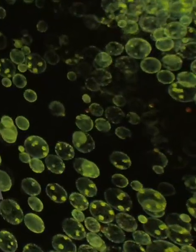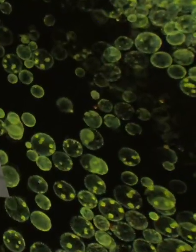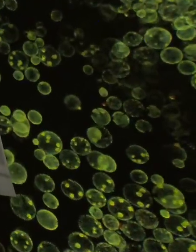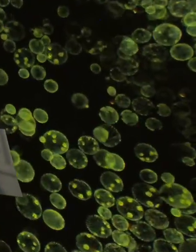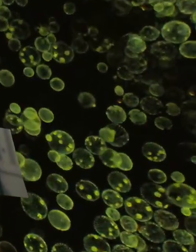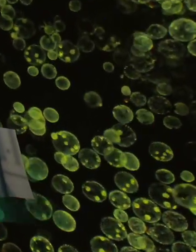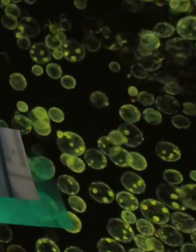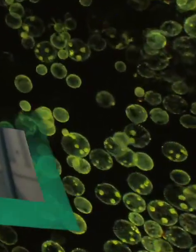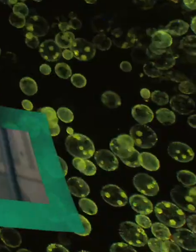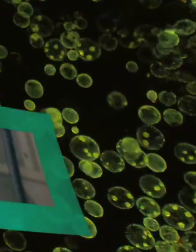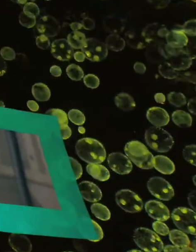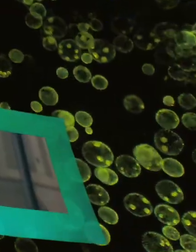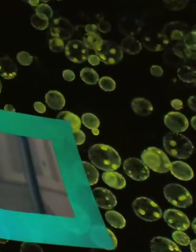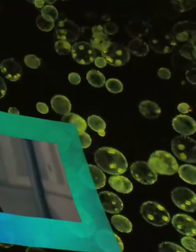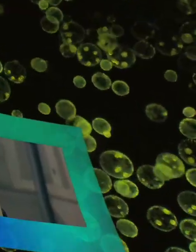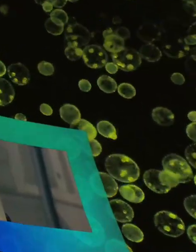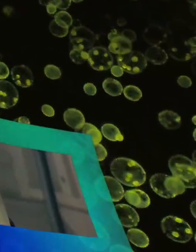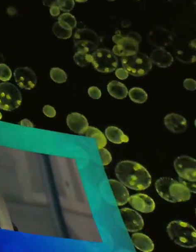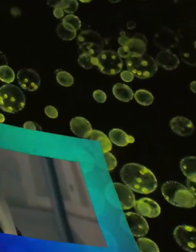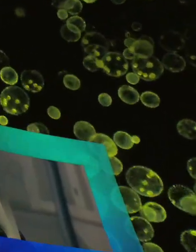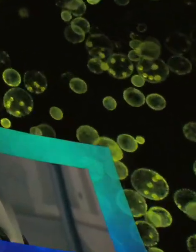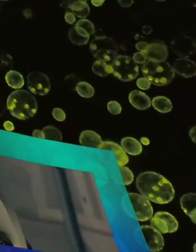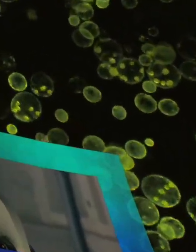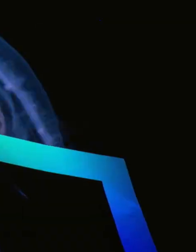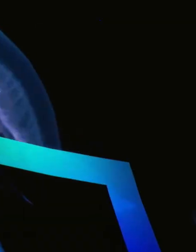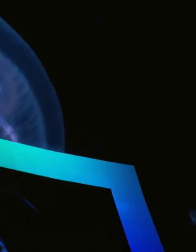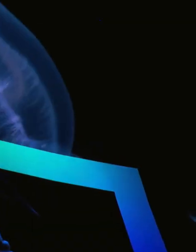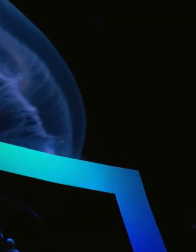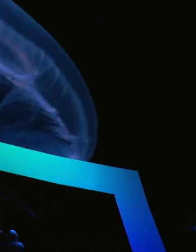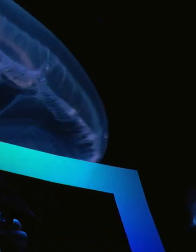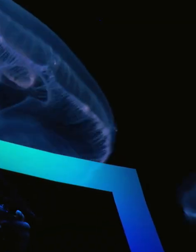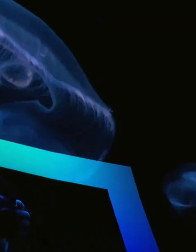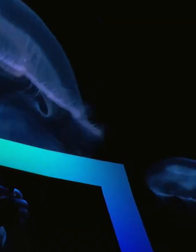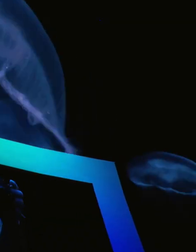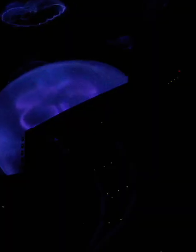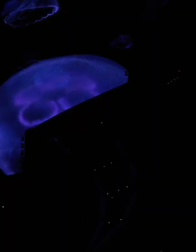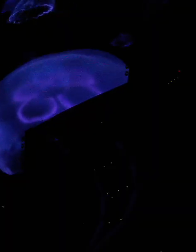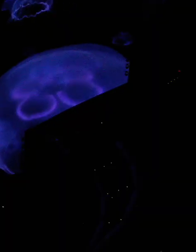From the big breakthrough to the everyday detail.